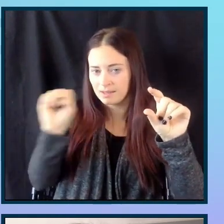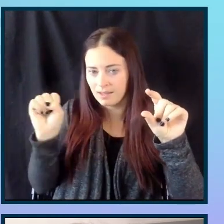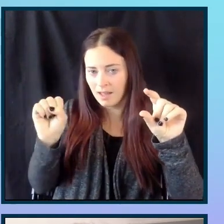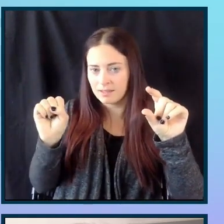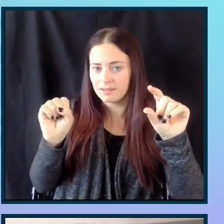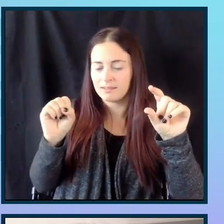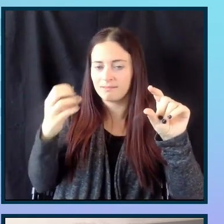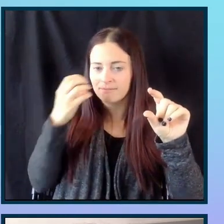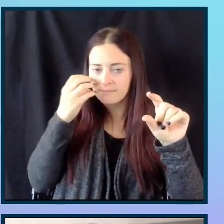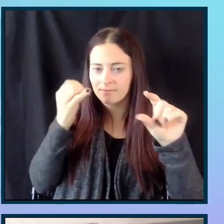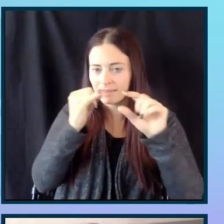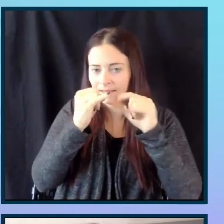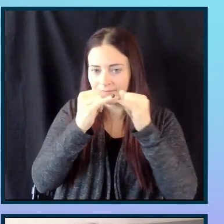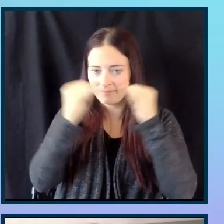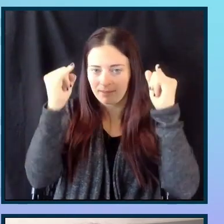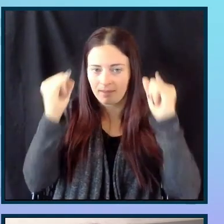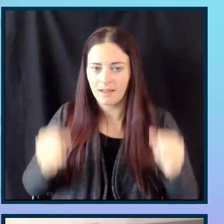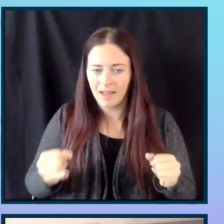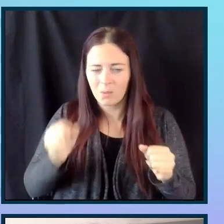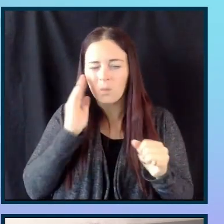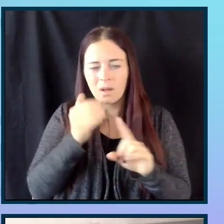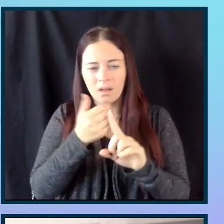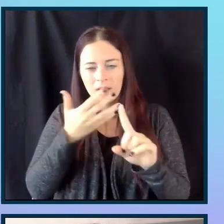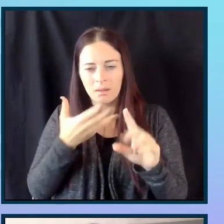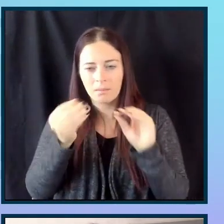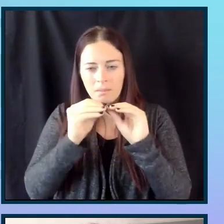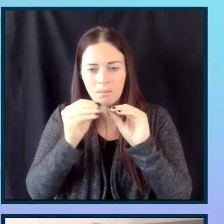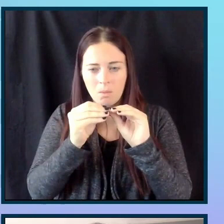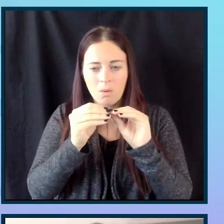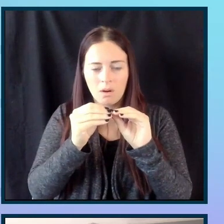We'll get in a little bit more detail. We'll look at what that exactly means.